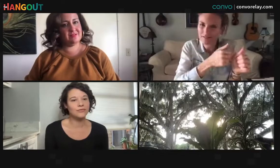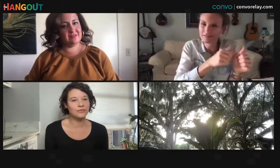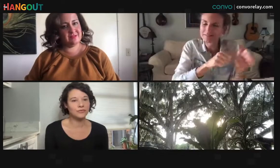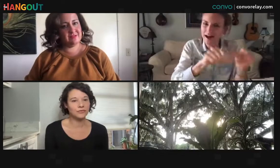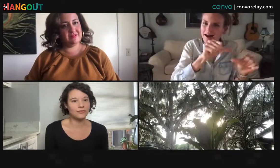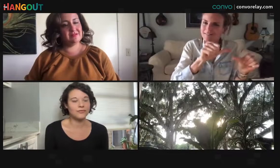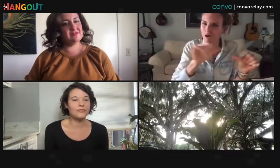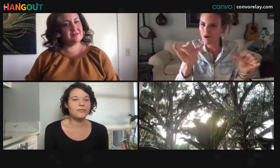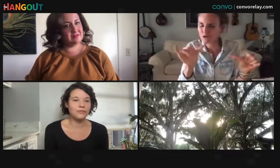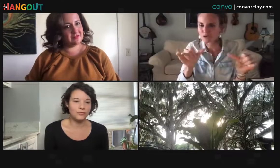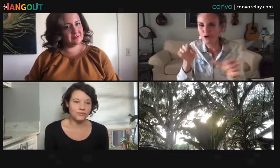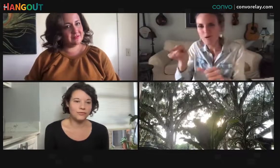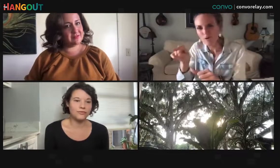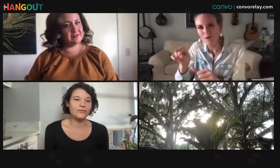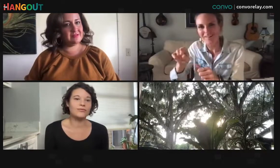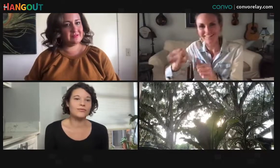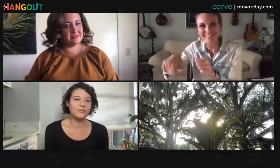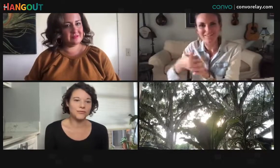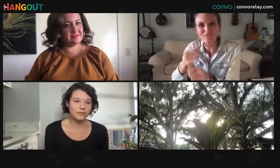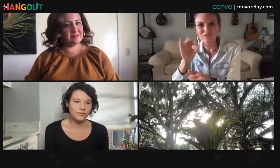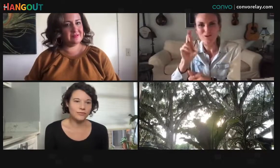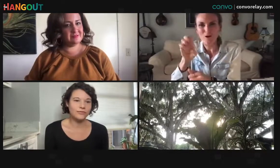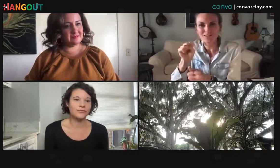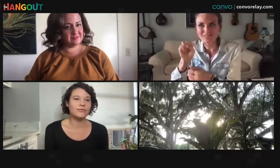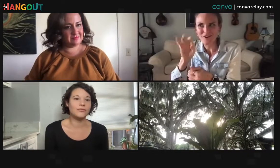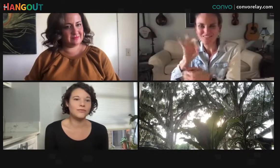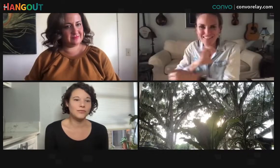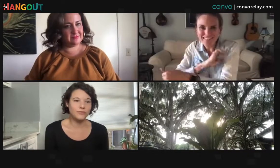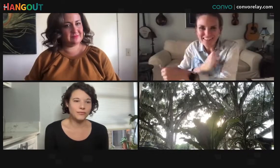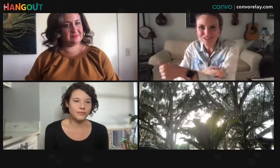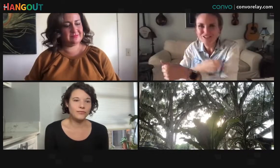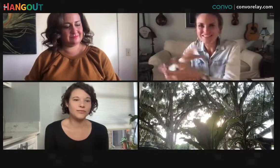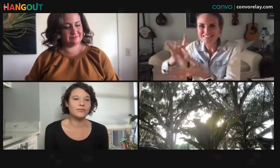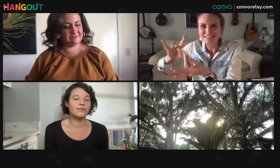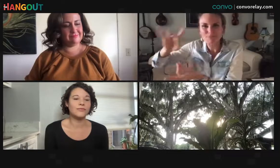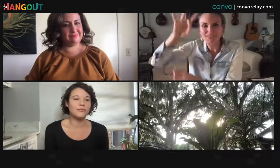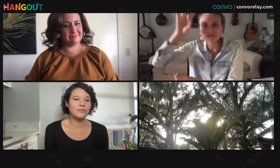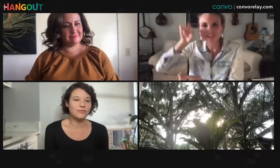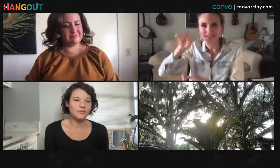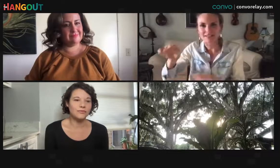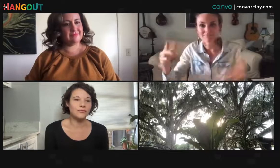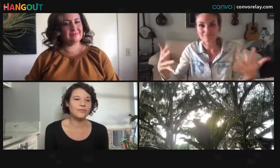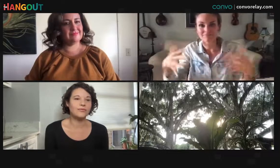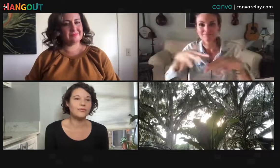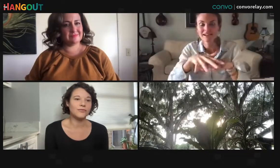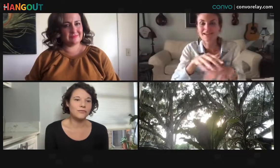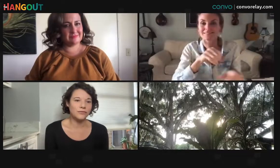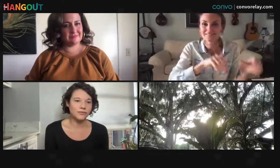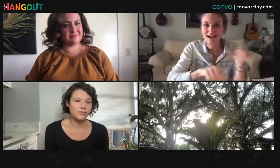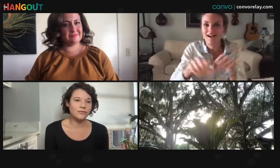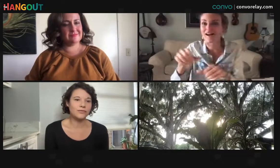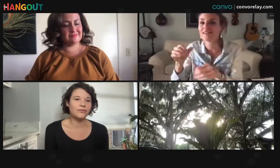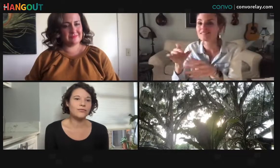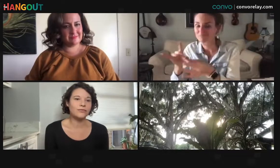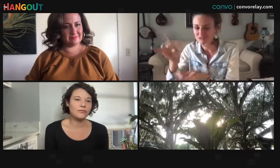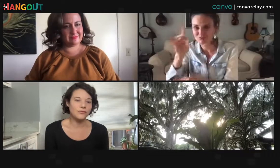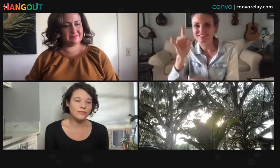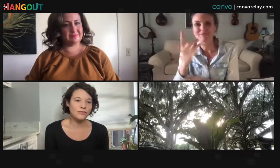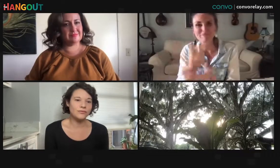backs us up but not everybody follows the science and of course there's the force of energy and there's that